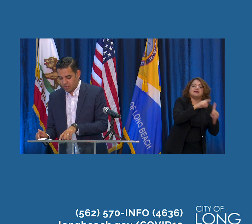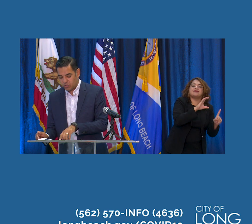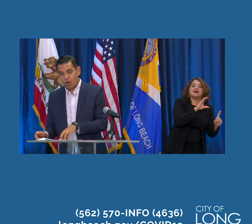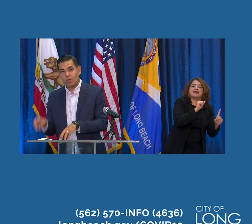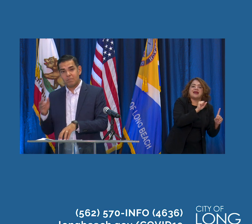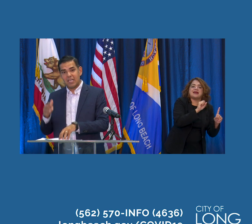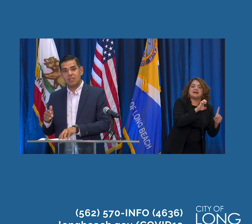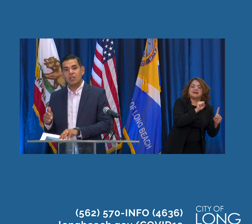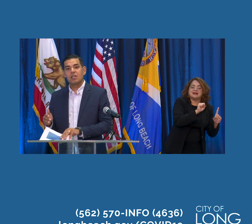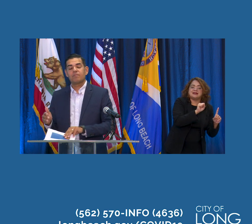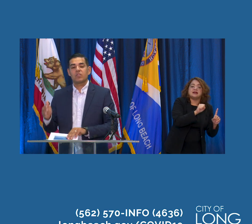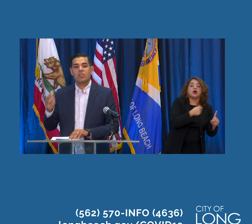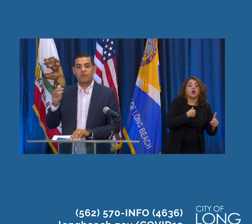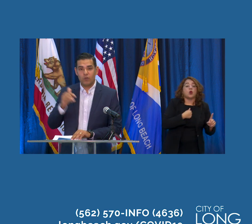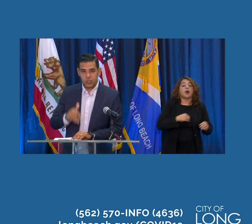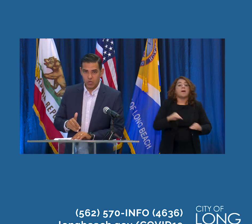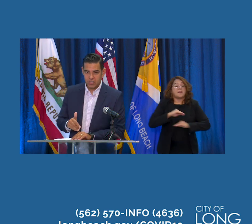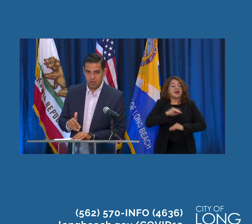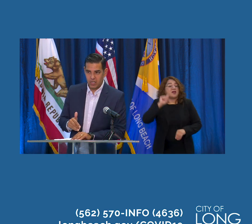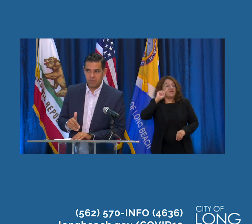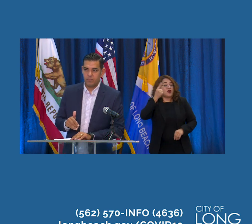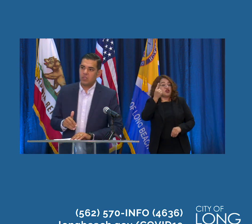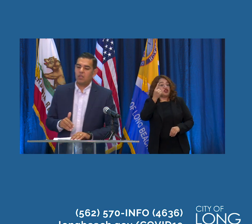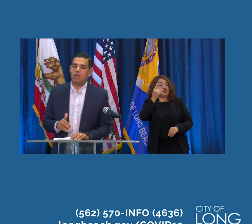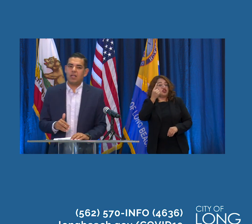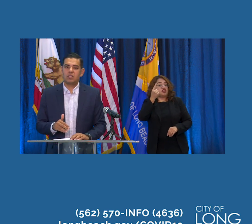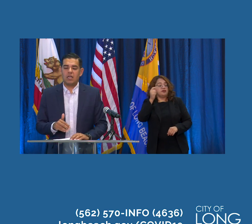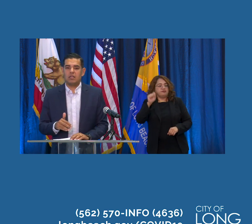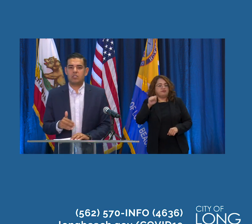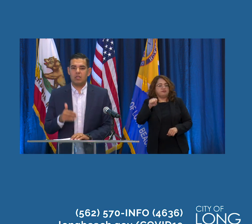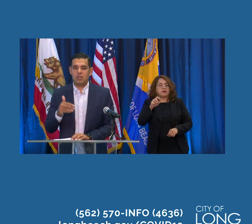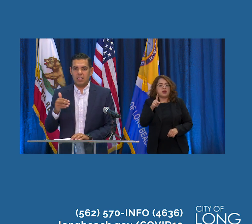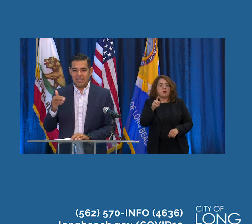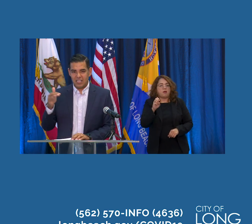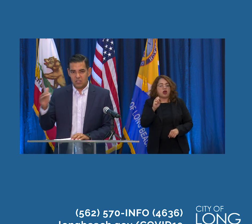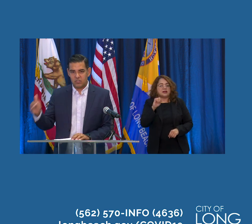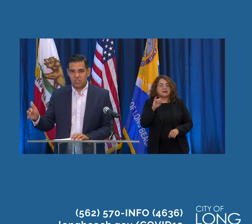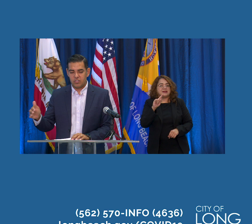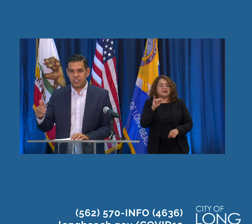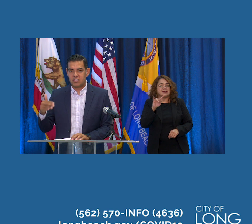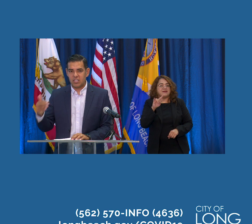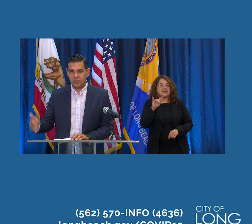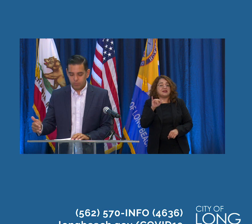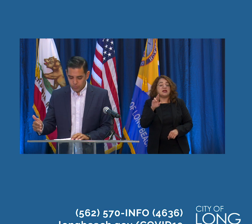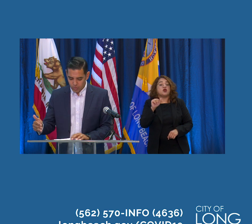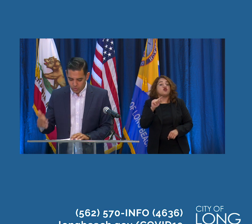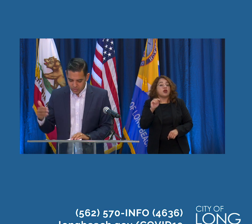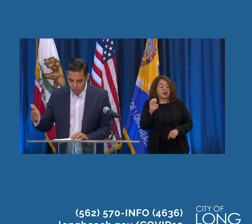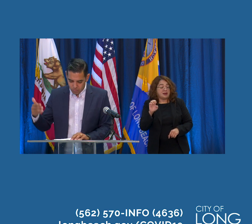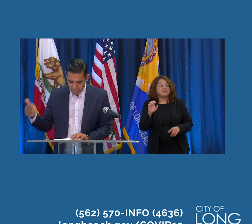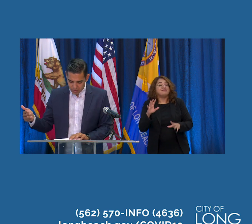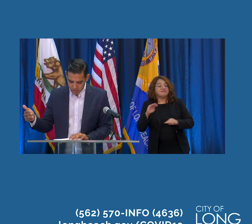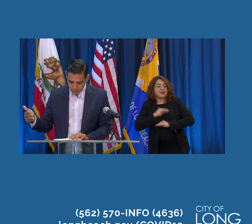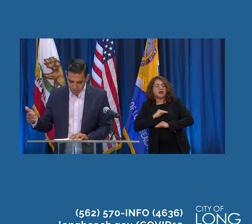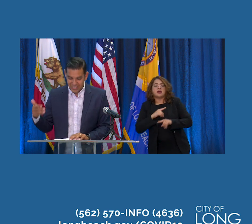So while we meet the first criteria in the state's safety blueprint, we don't meet the